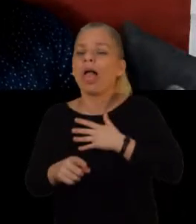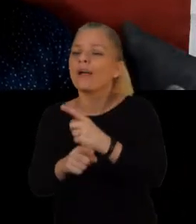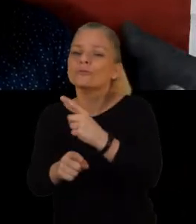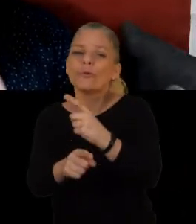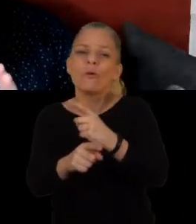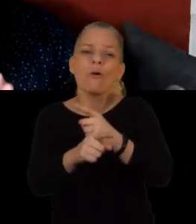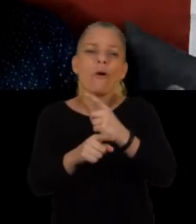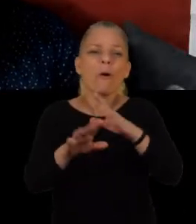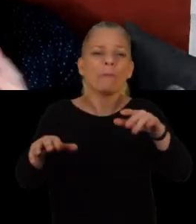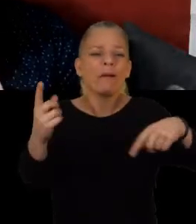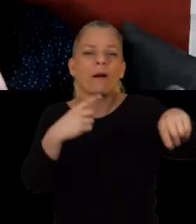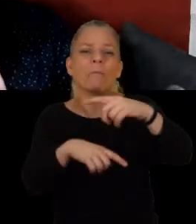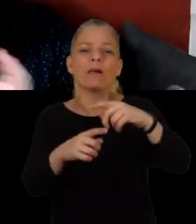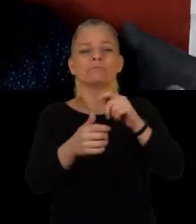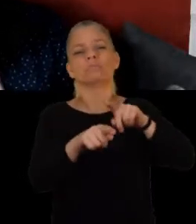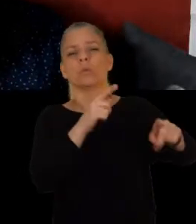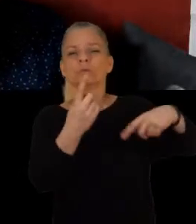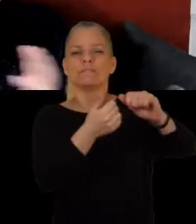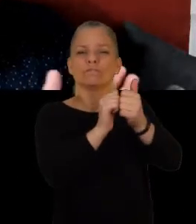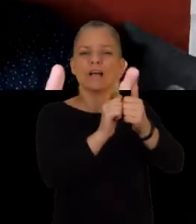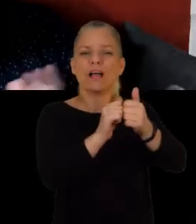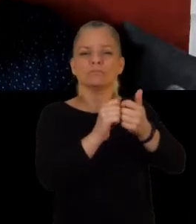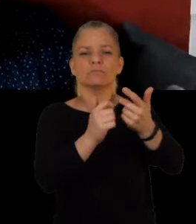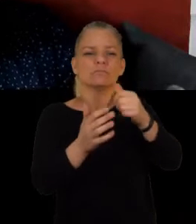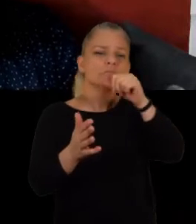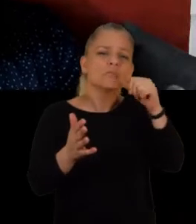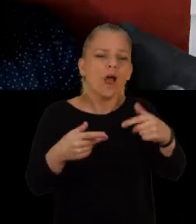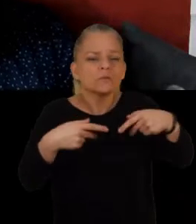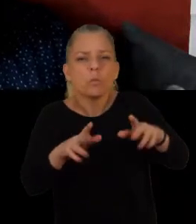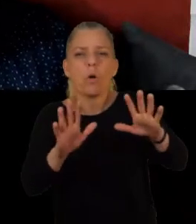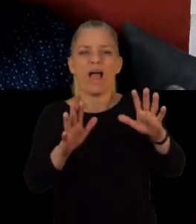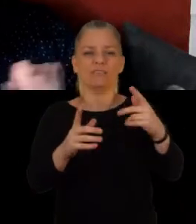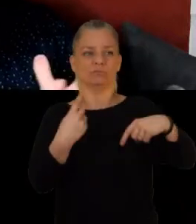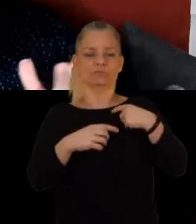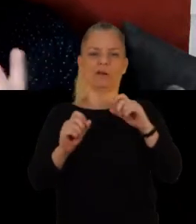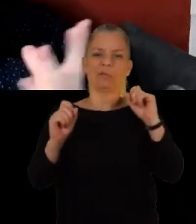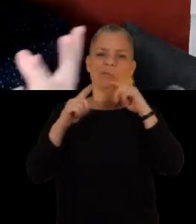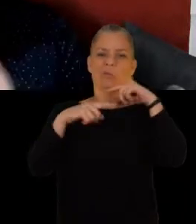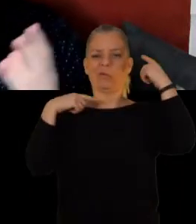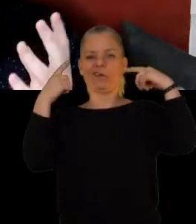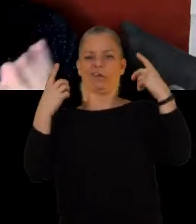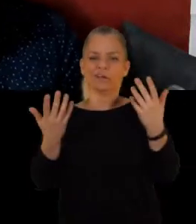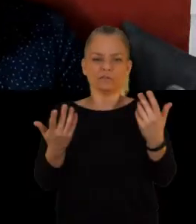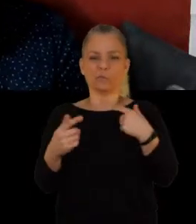to like i like talking with people and most of my pals and the nicest possible way we're like the